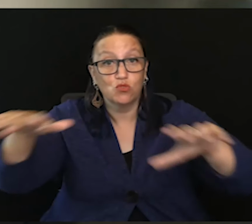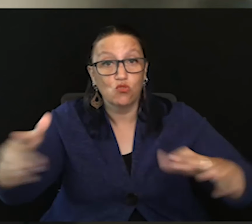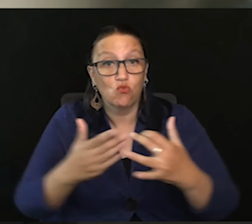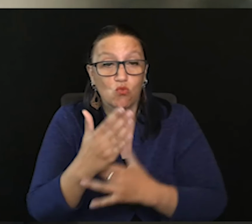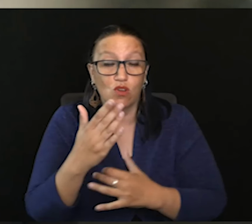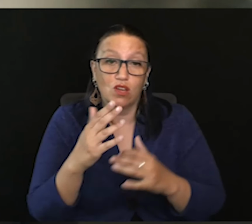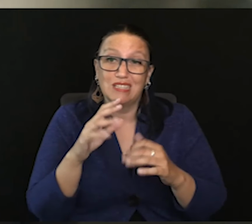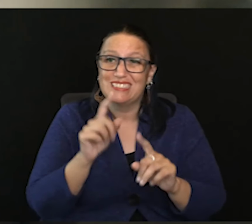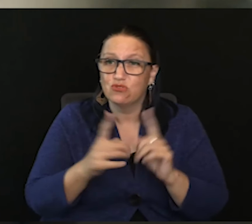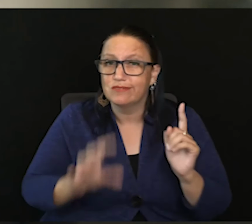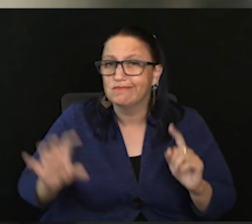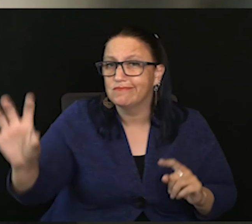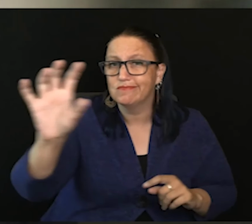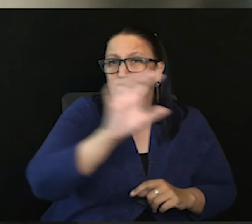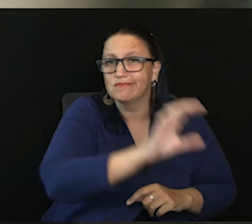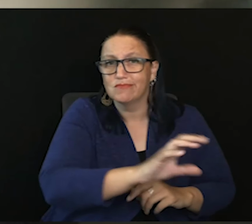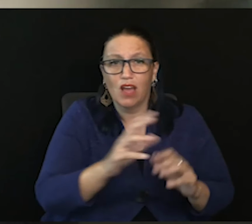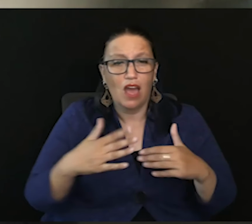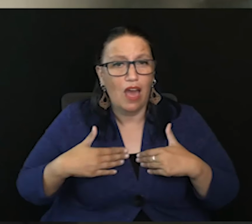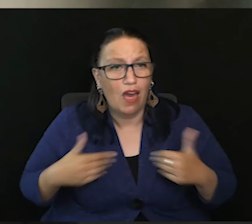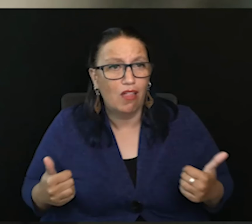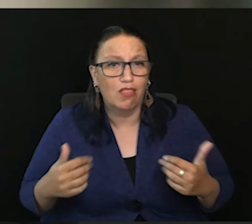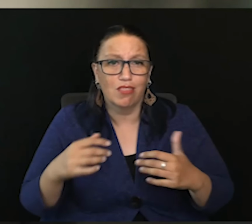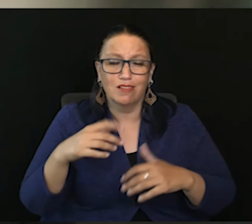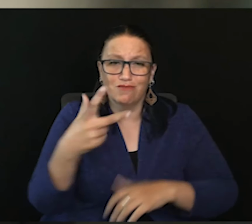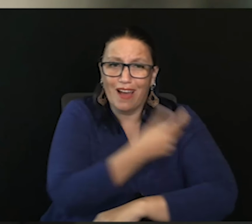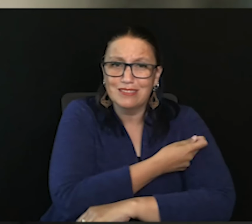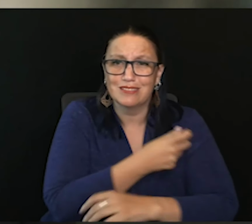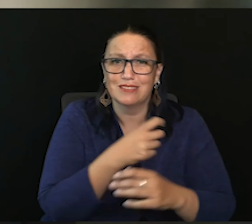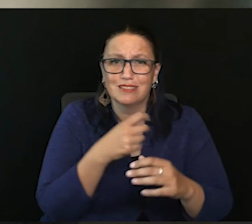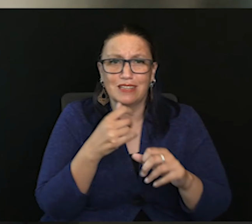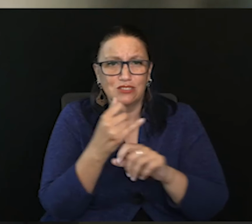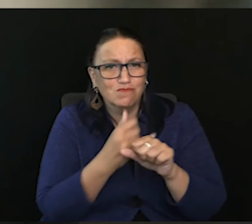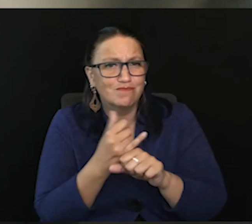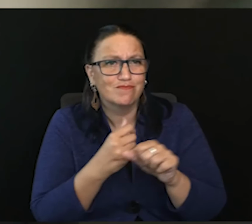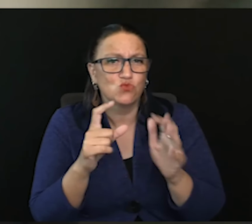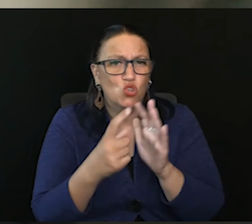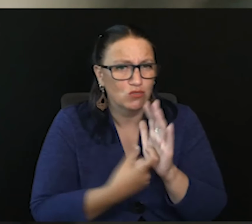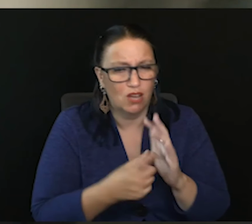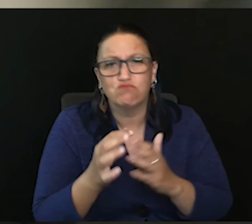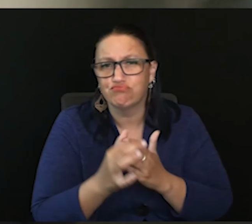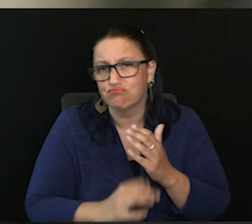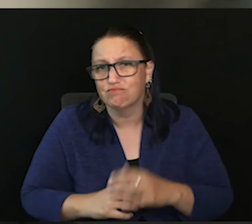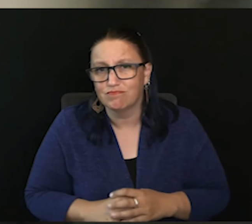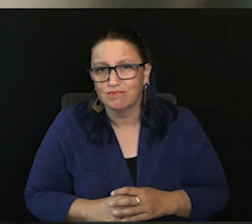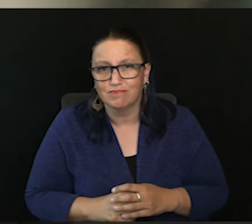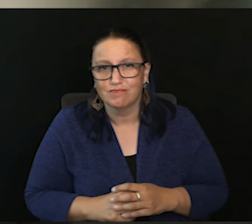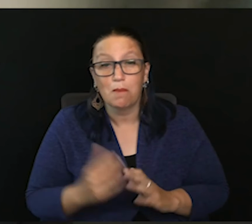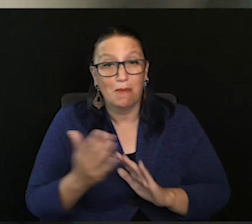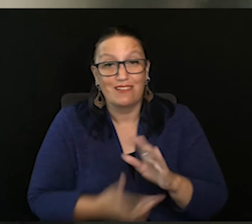general practices, and pharmacies that seek to order. So that adds to the capacity.